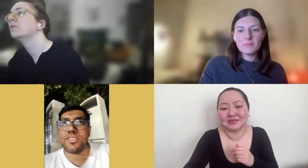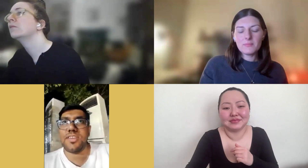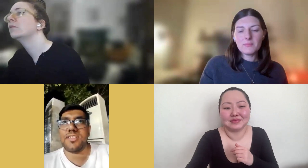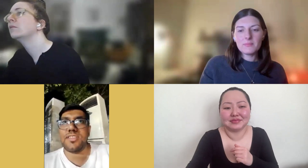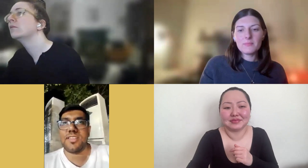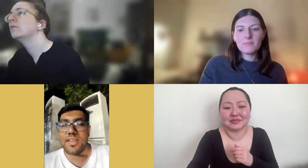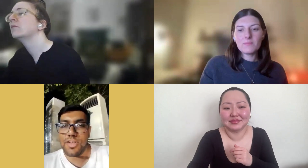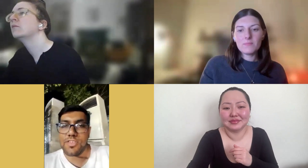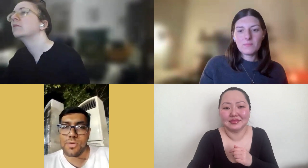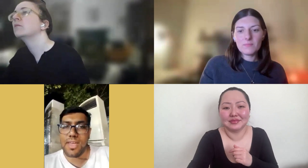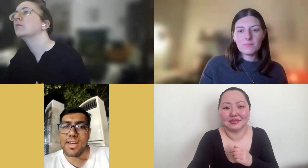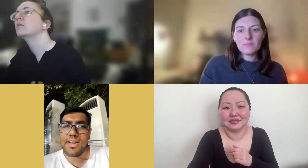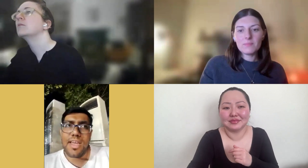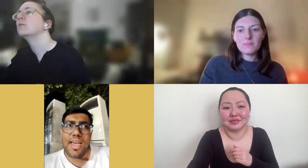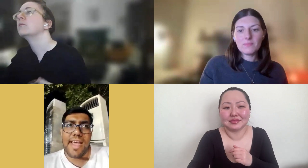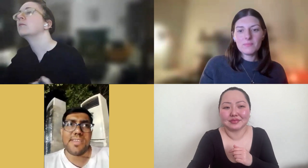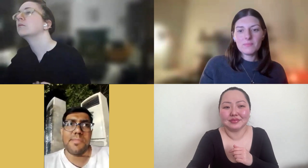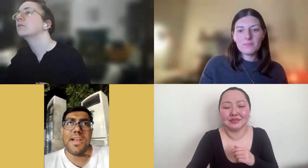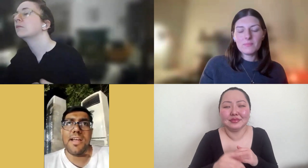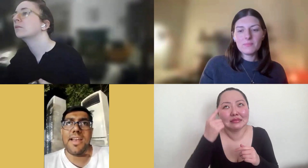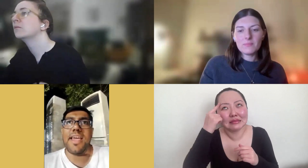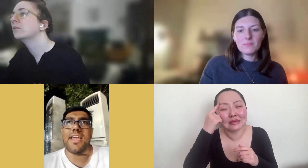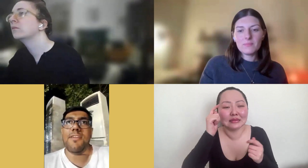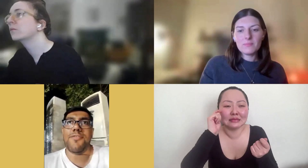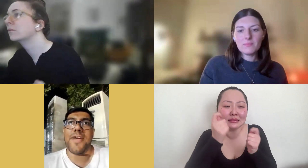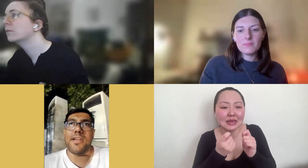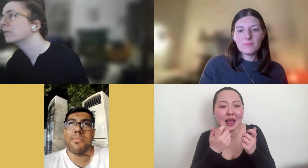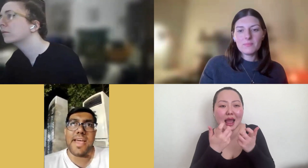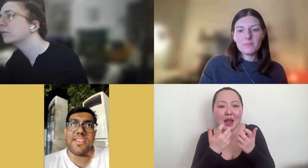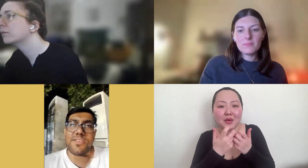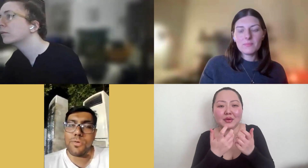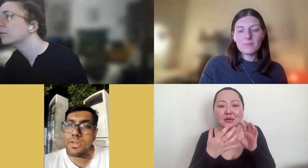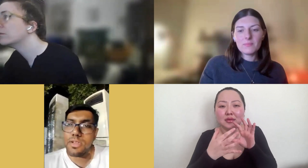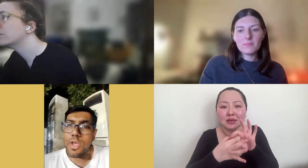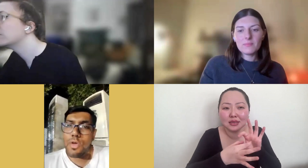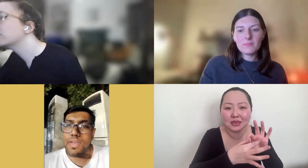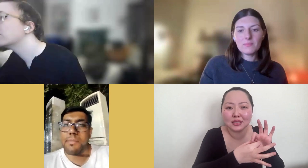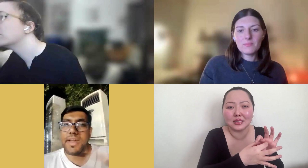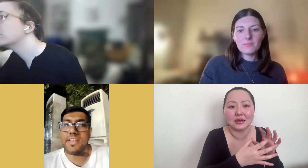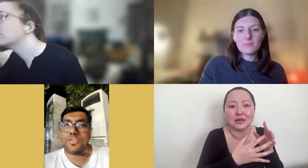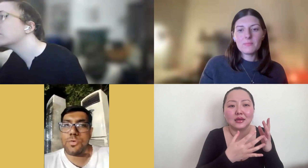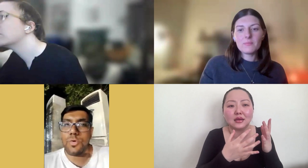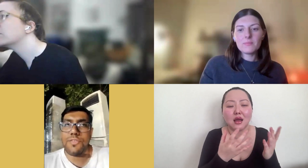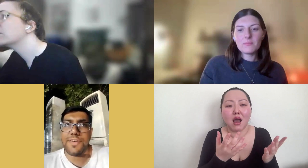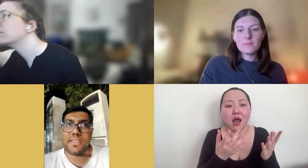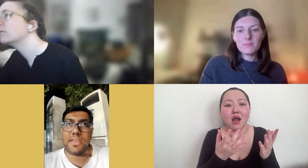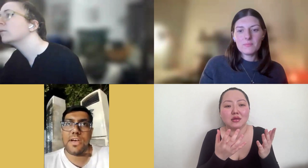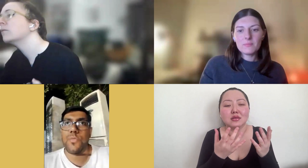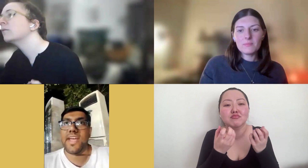resources and solutions to that and similarly, if we find a blind school we upgrade the school with